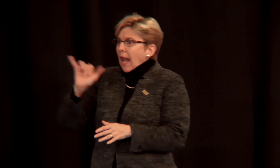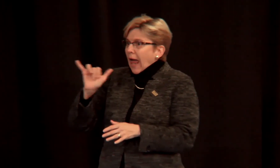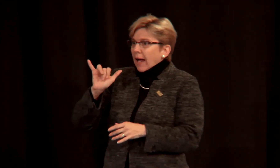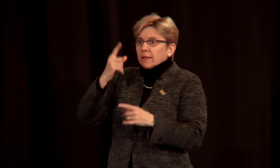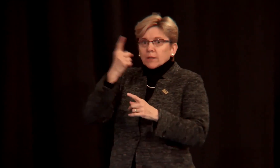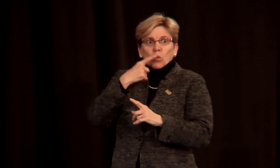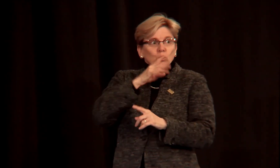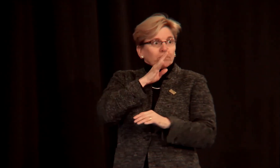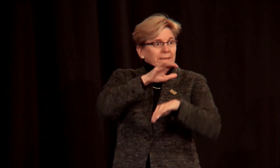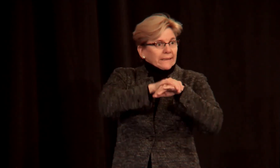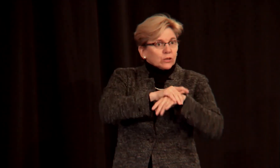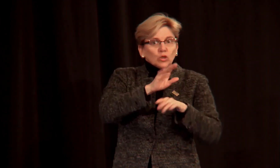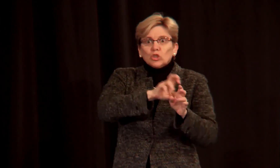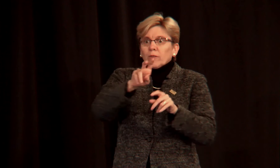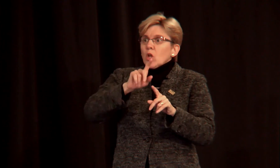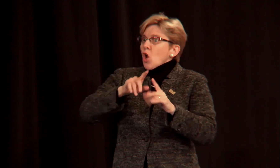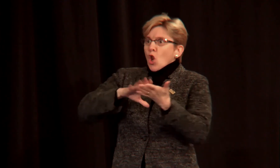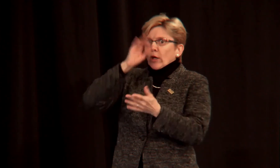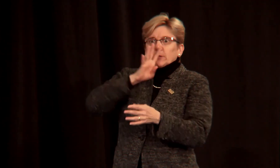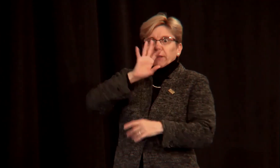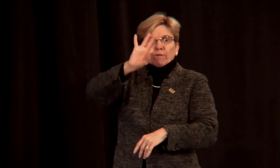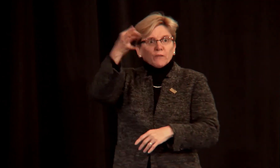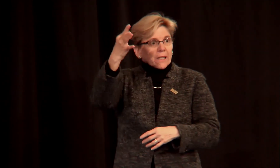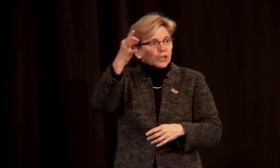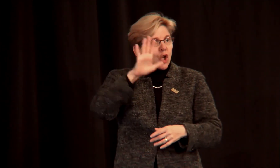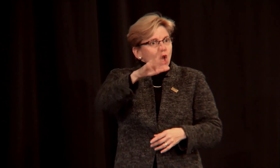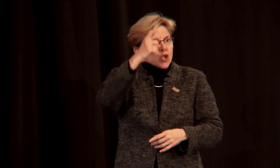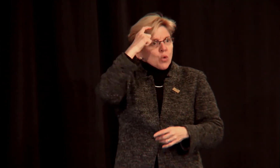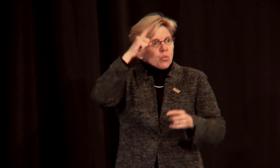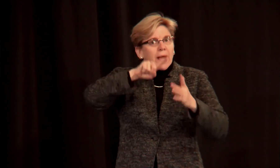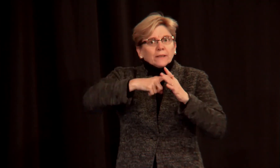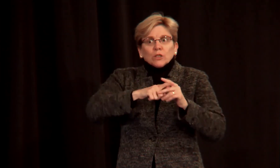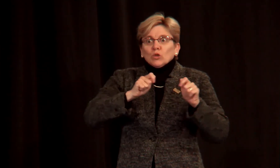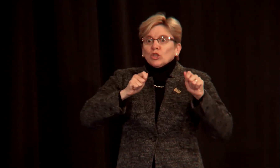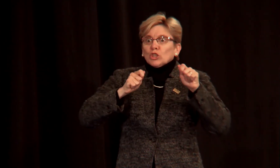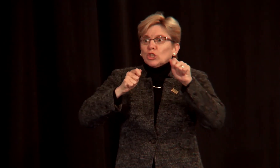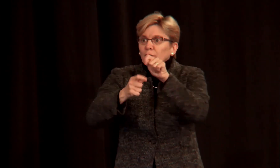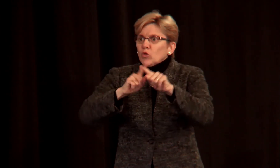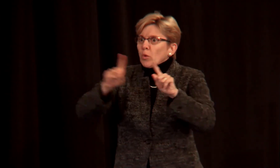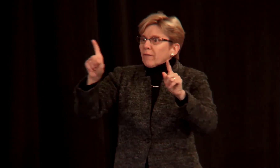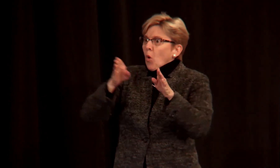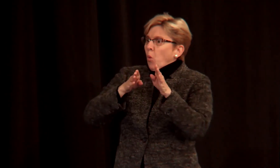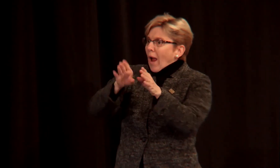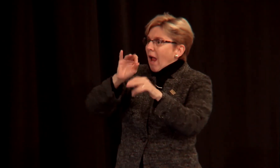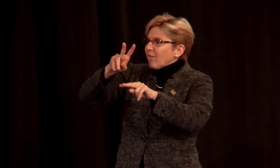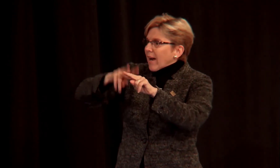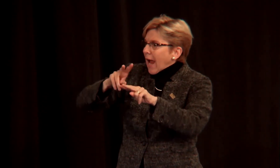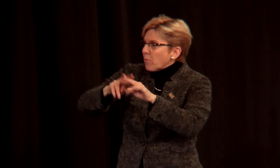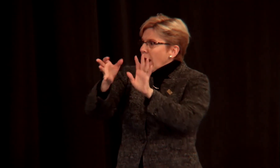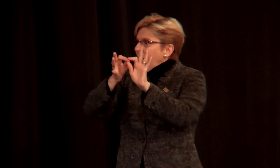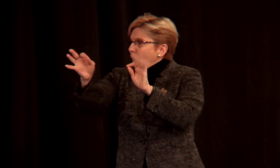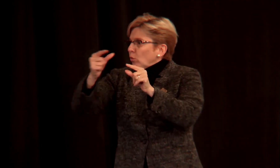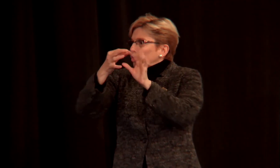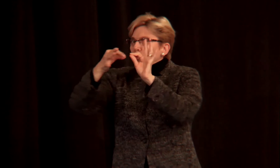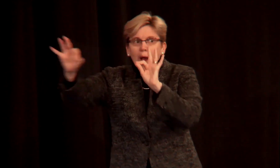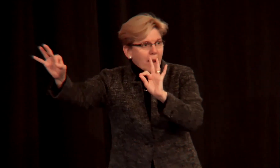those of you who are spoken English users just as if you were learning spoken French you still have to shift your brain towards a different way of